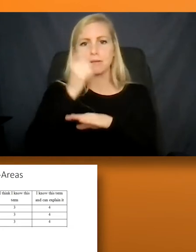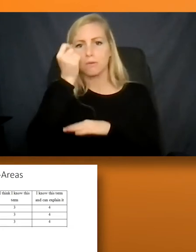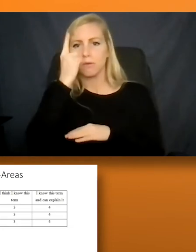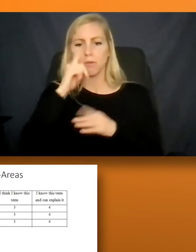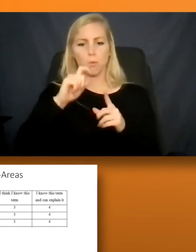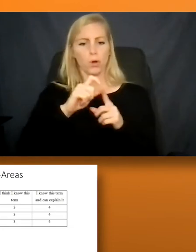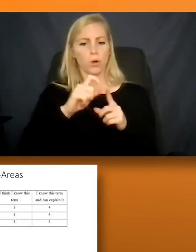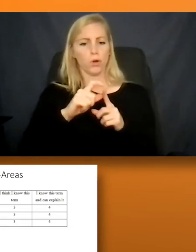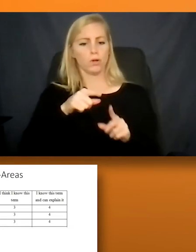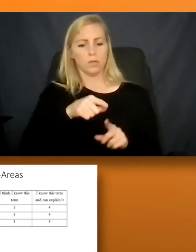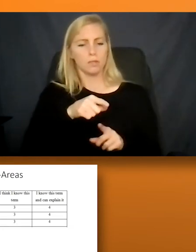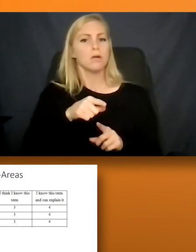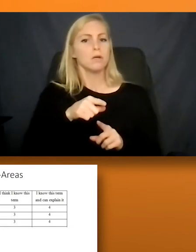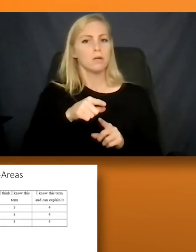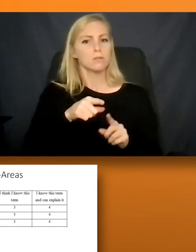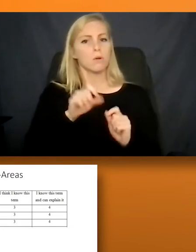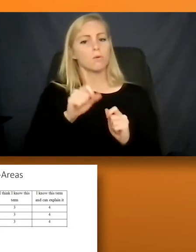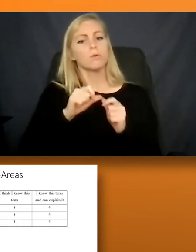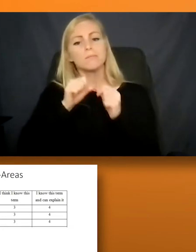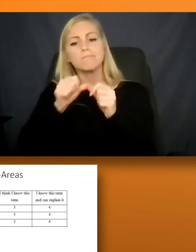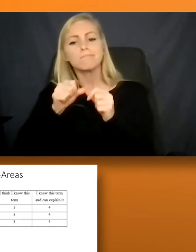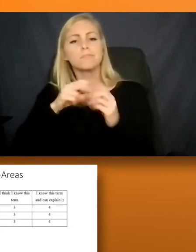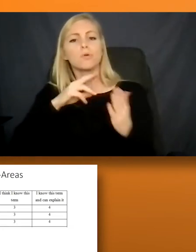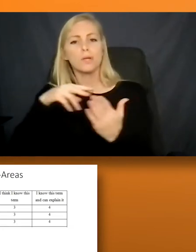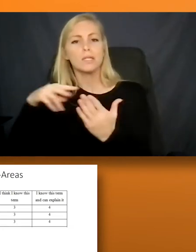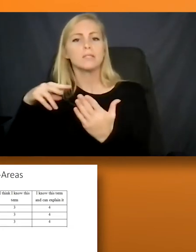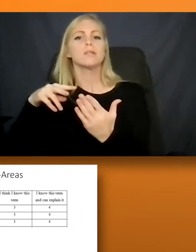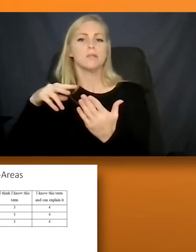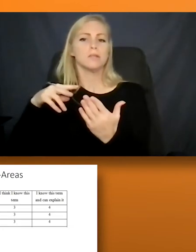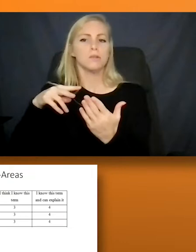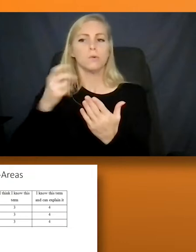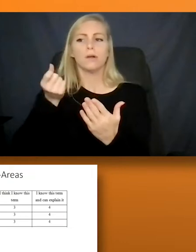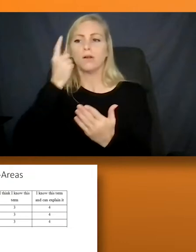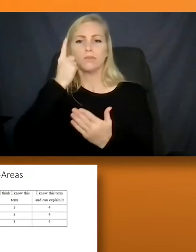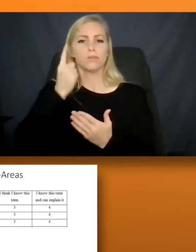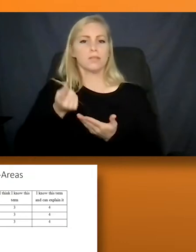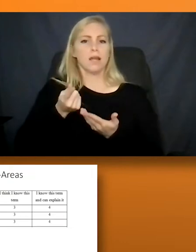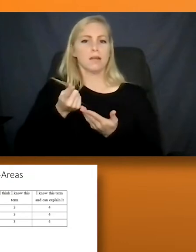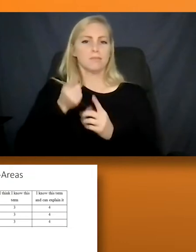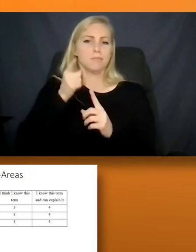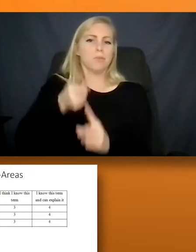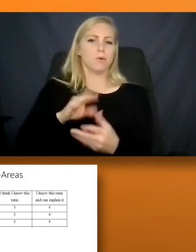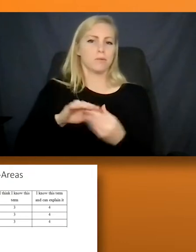of that word in order to be able to continue reading and understand most of what the story was about.